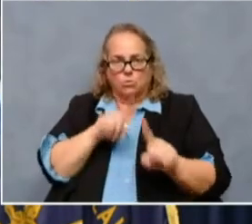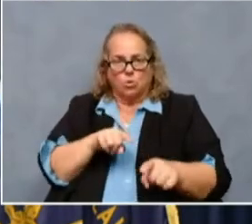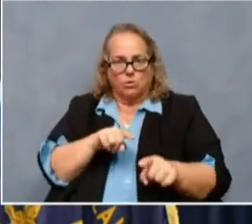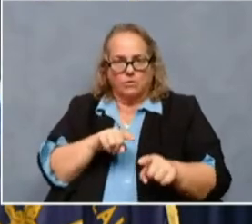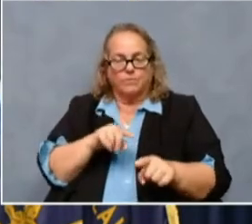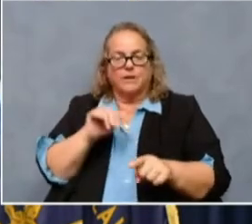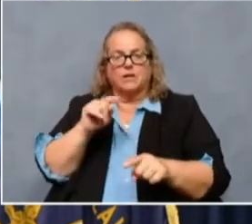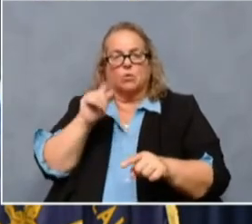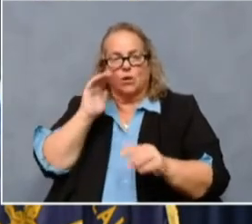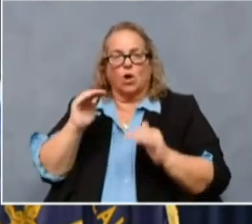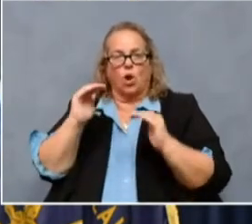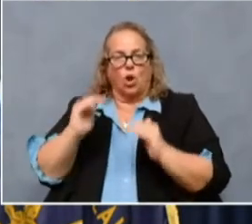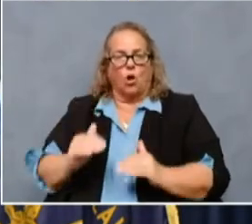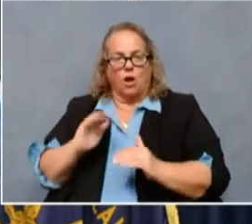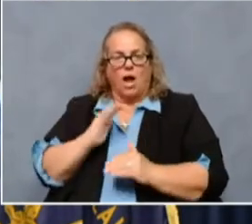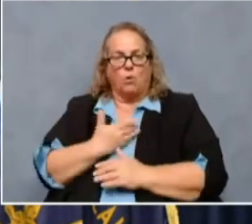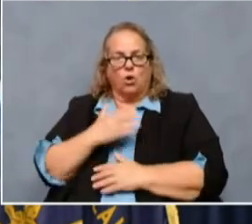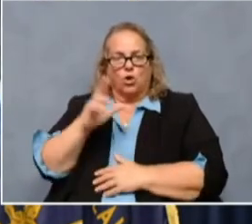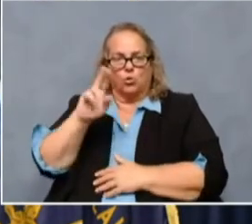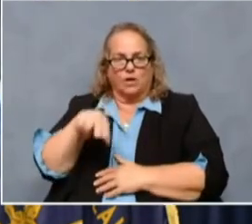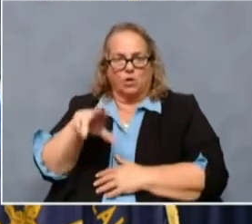Kentucky is vaccinated. How many Kentucky as we believe have been